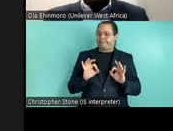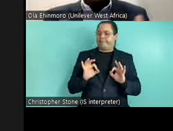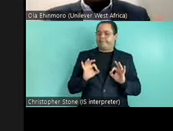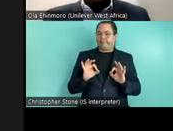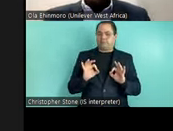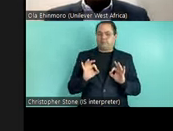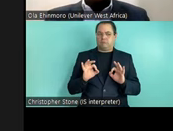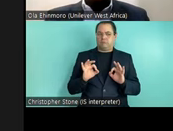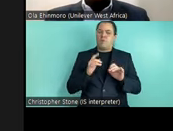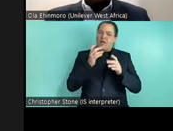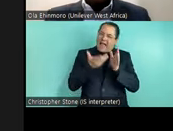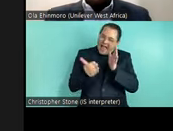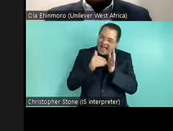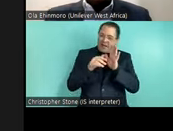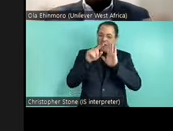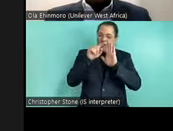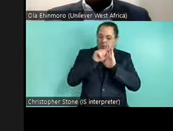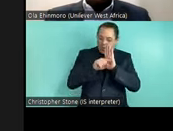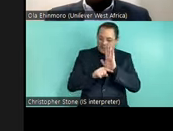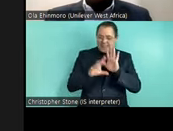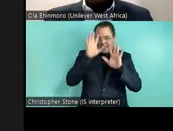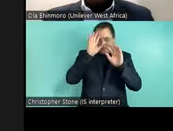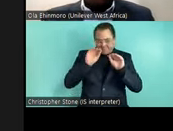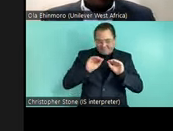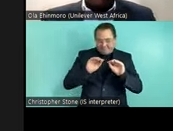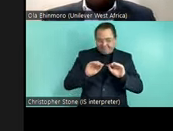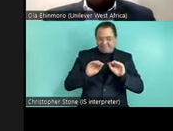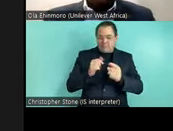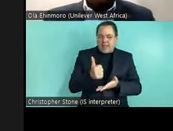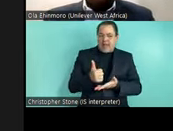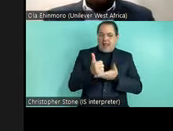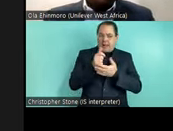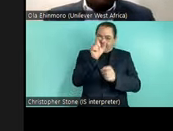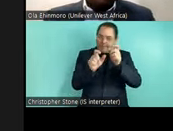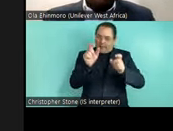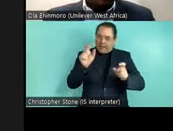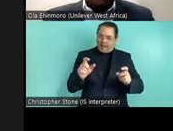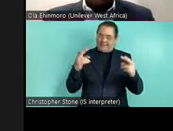policy around education around helping people, you know, to see things differently.